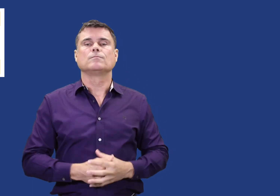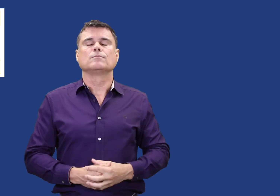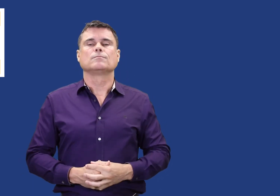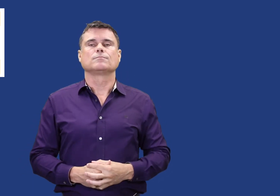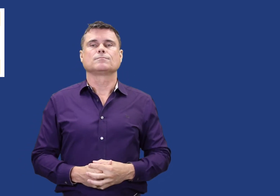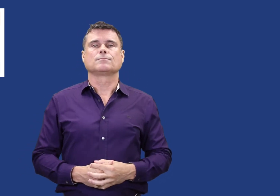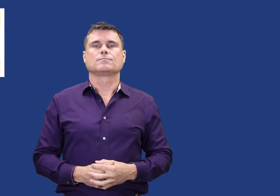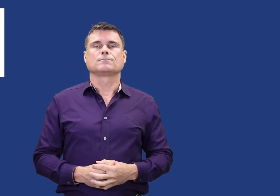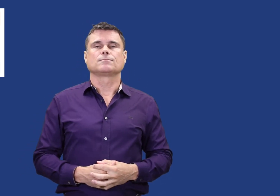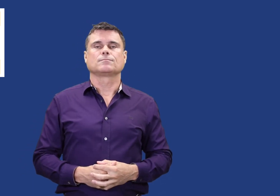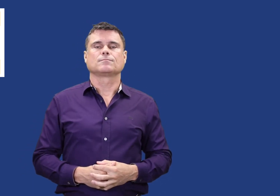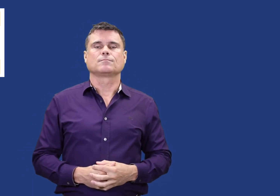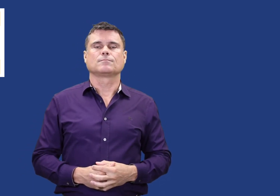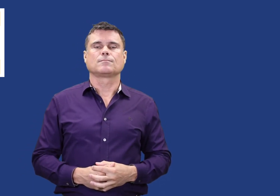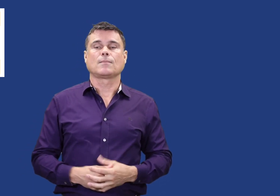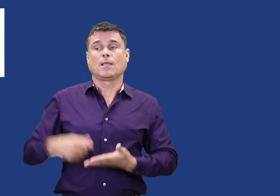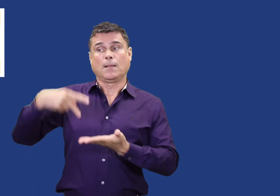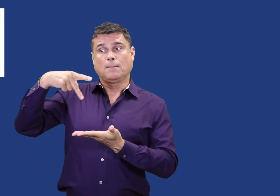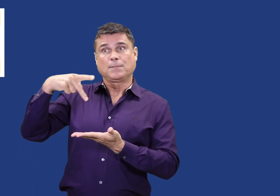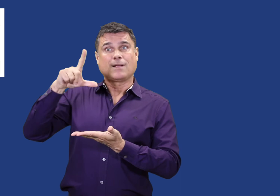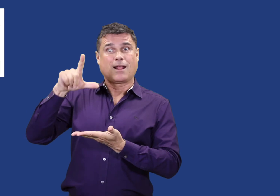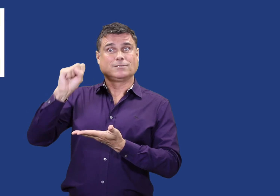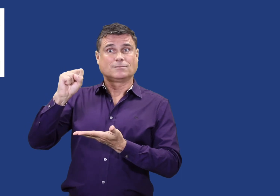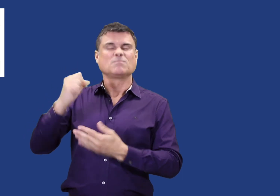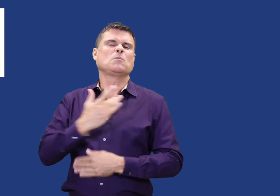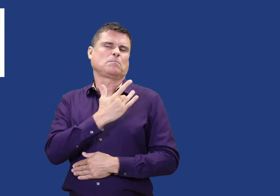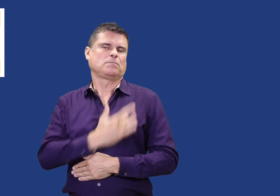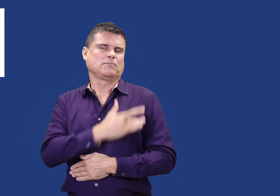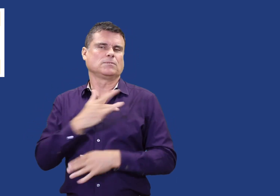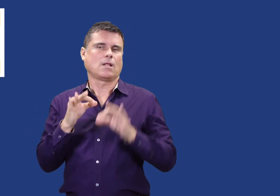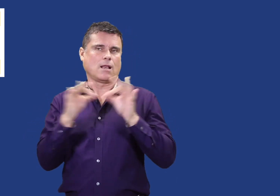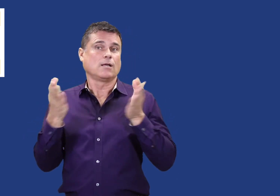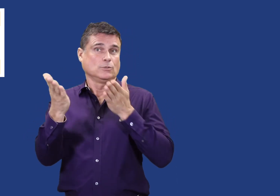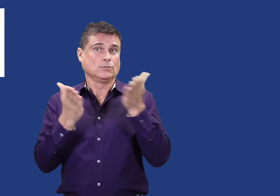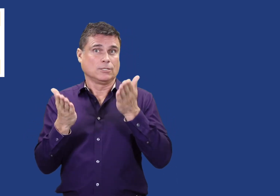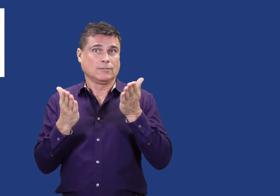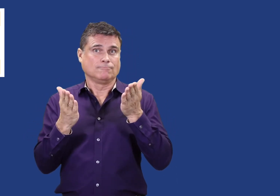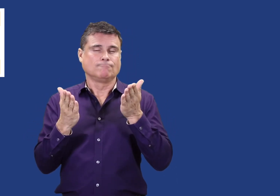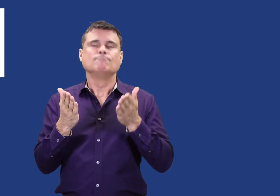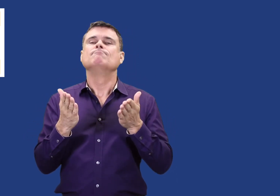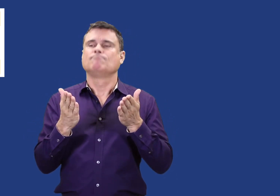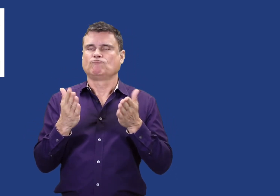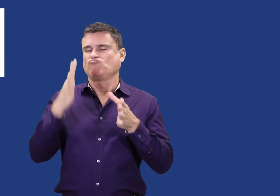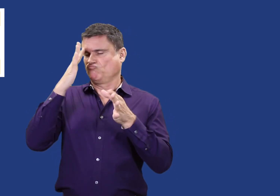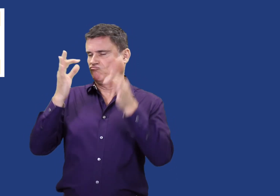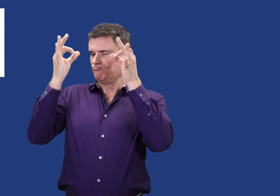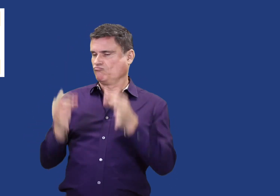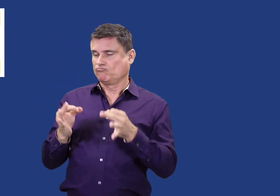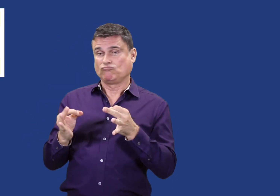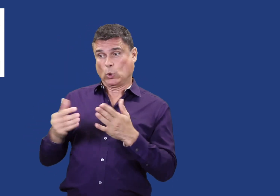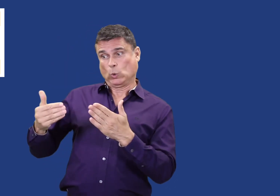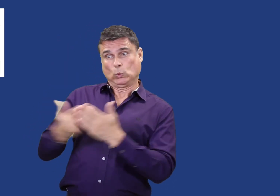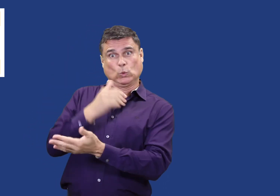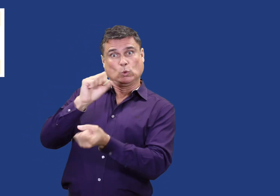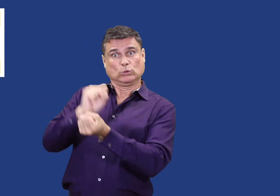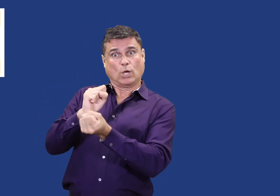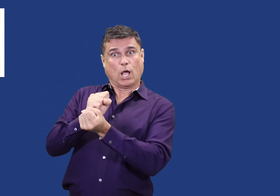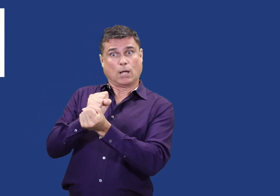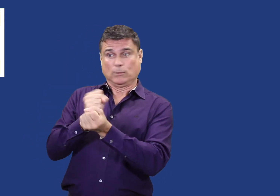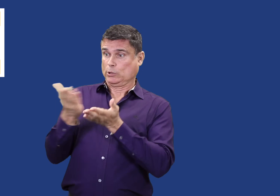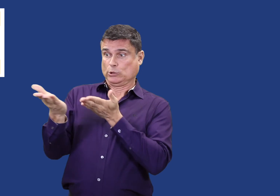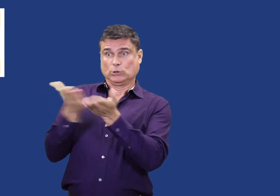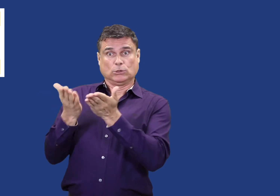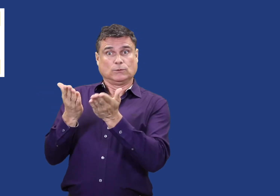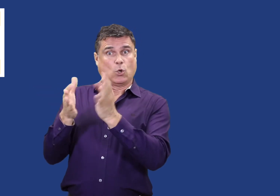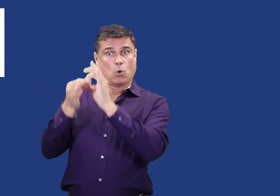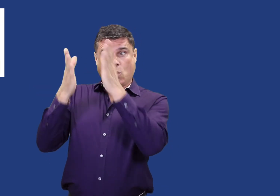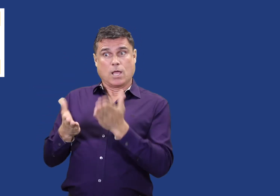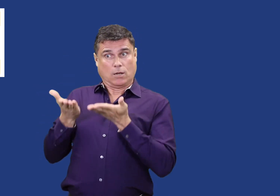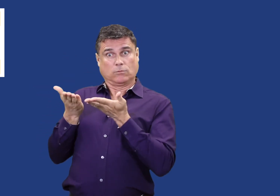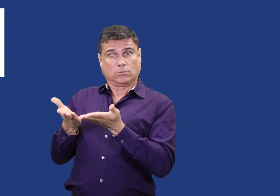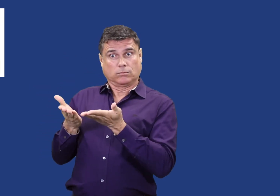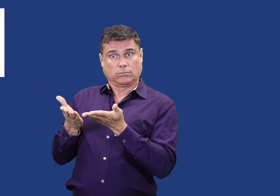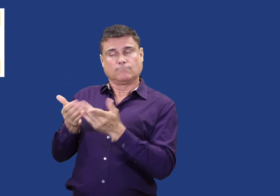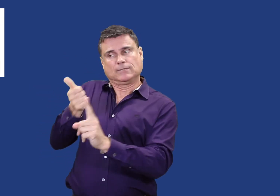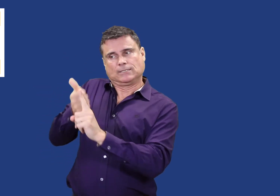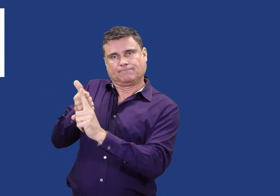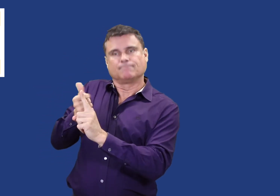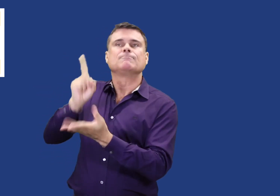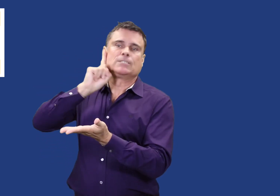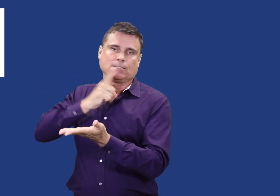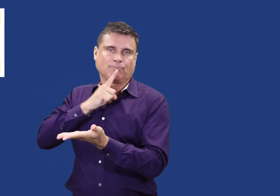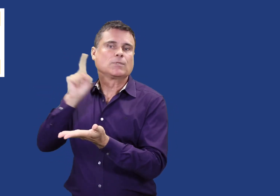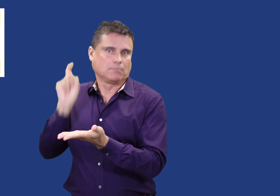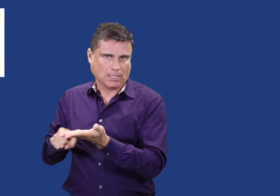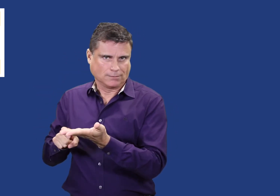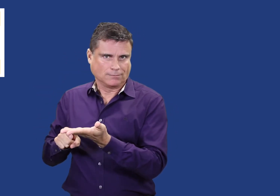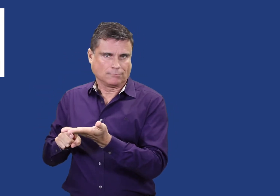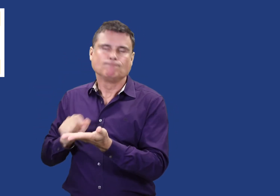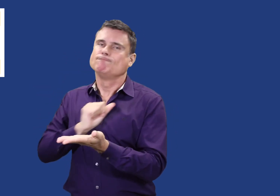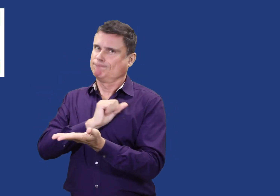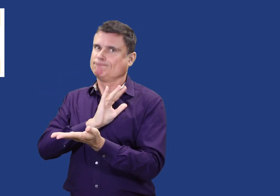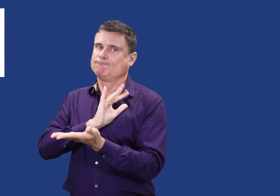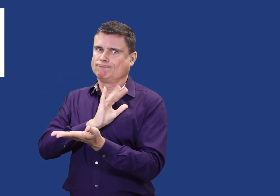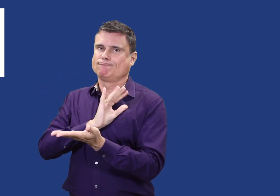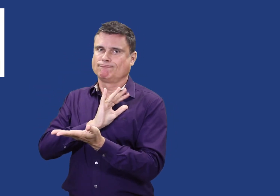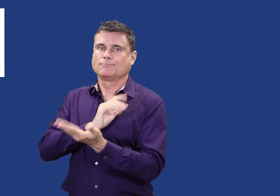THE DECISION BY THE PROVINCIAL LANGUAGE SERVICE (PLS) TO HIRE A SERVICE COORDINATOR WHO IS DEAF IS A POSITIVE ONE.